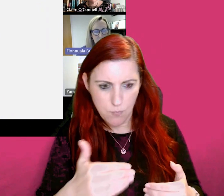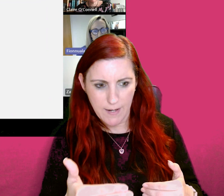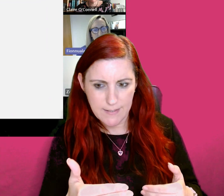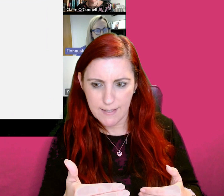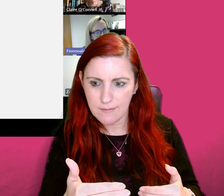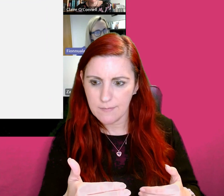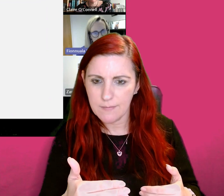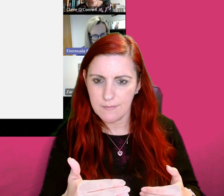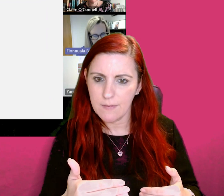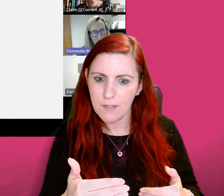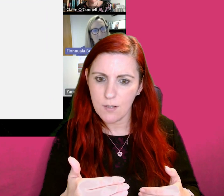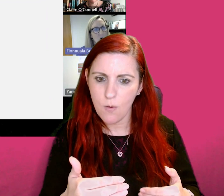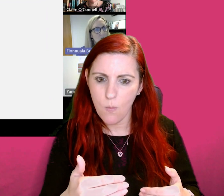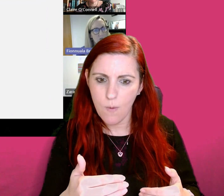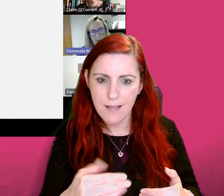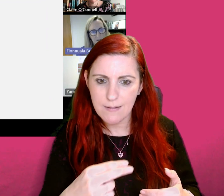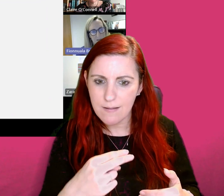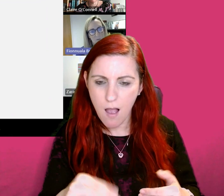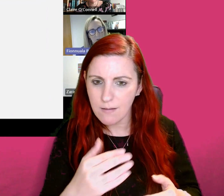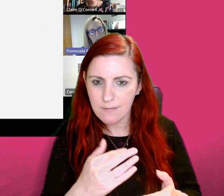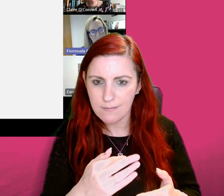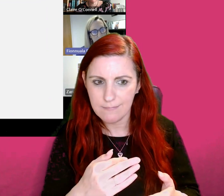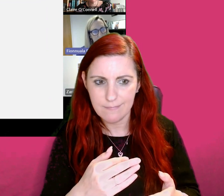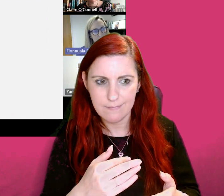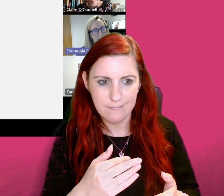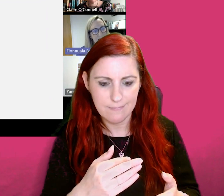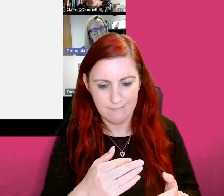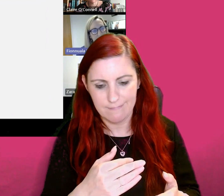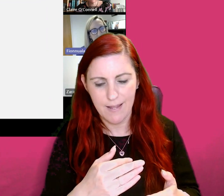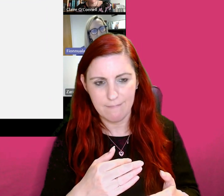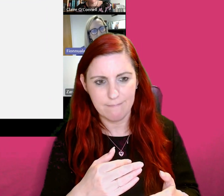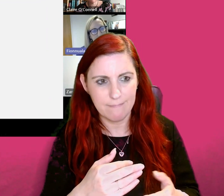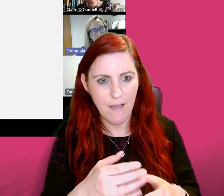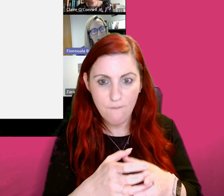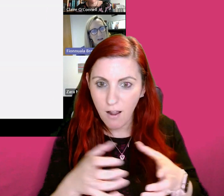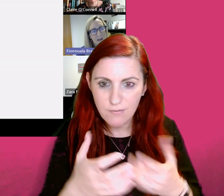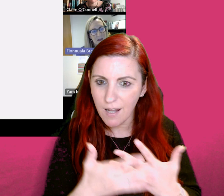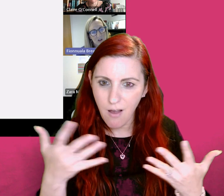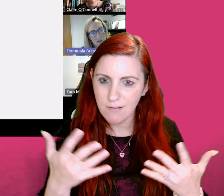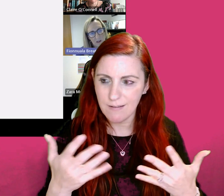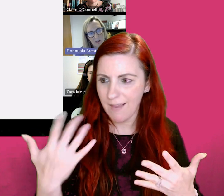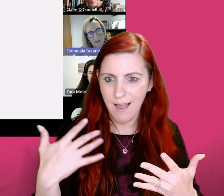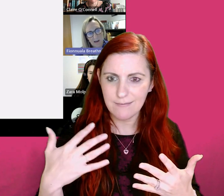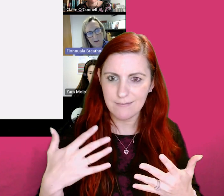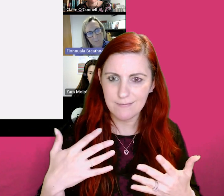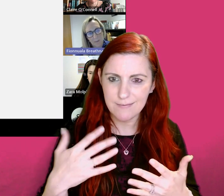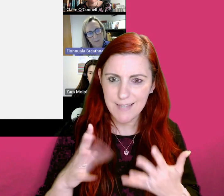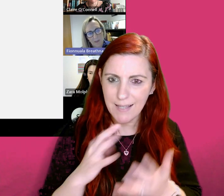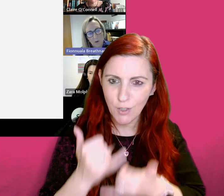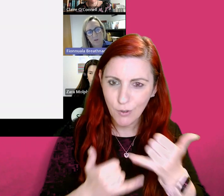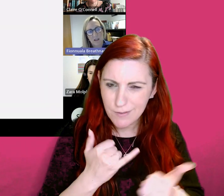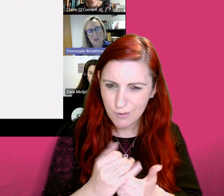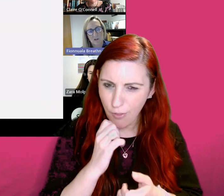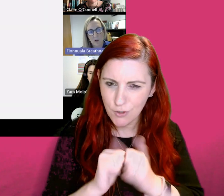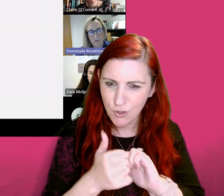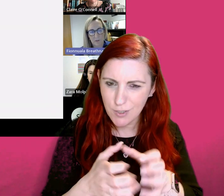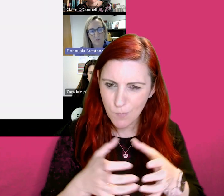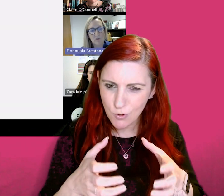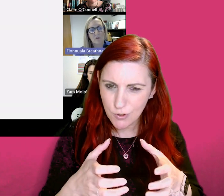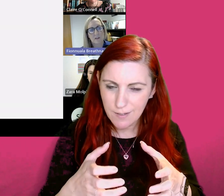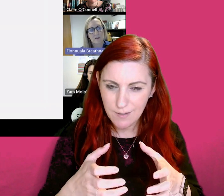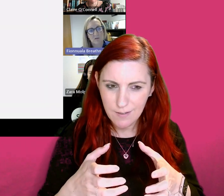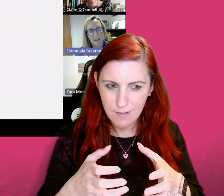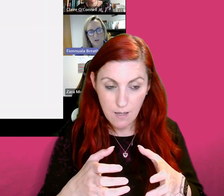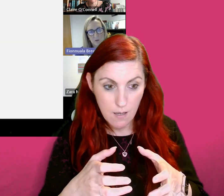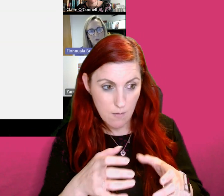evolved enormously over the last number of decades and yet um observations of improvement related to